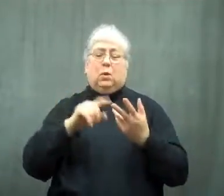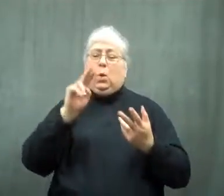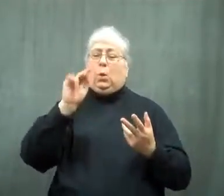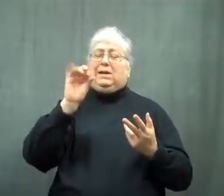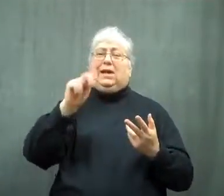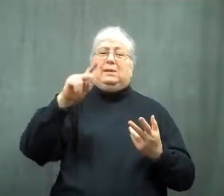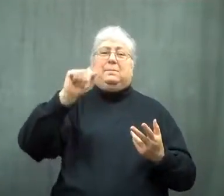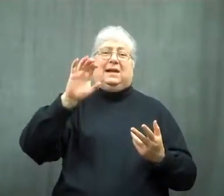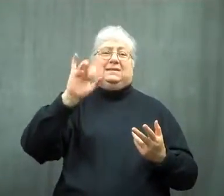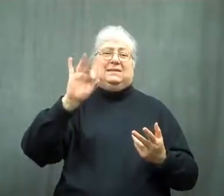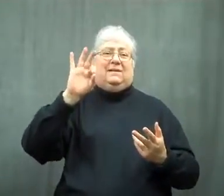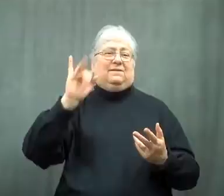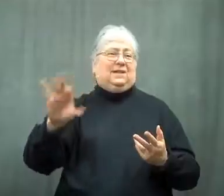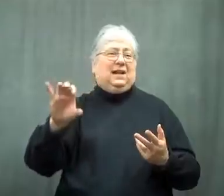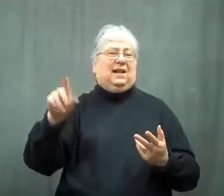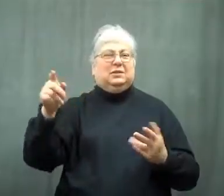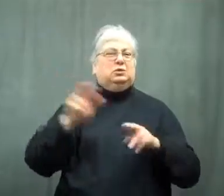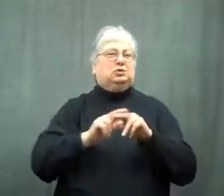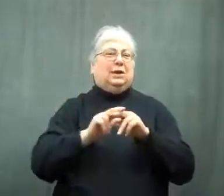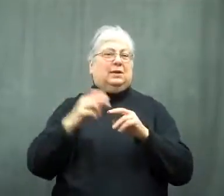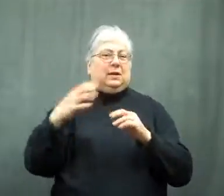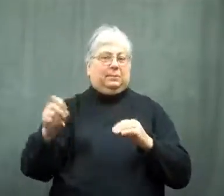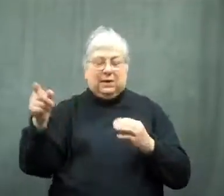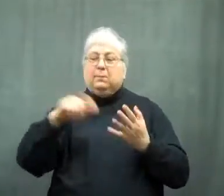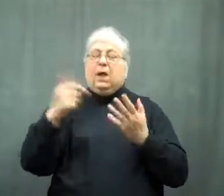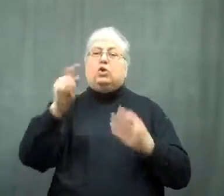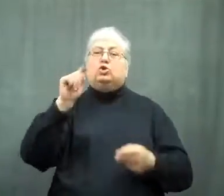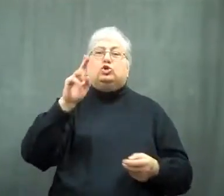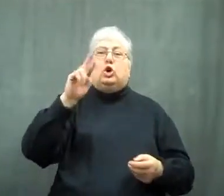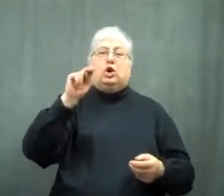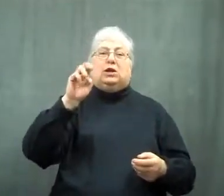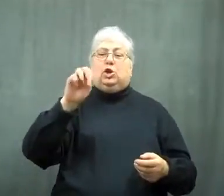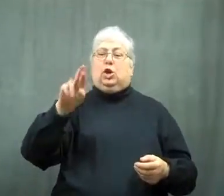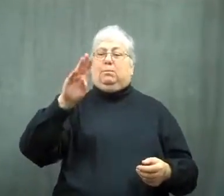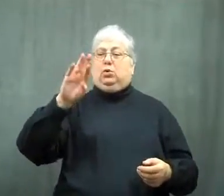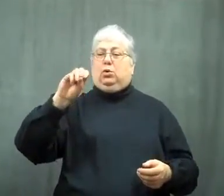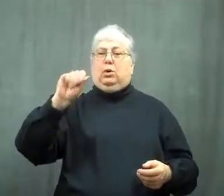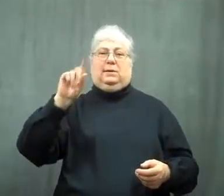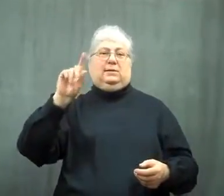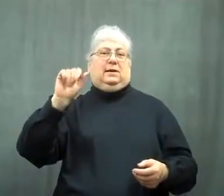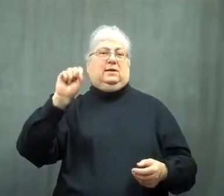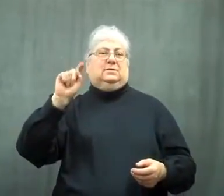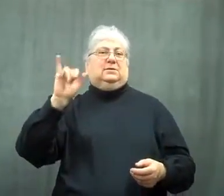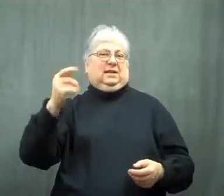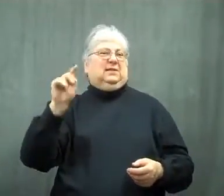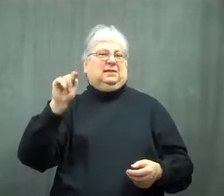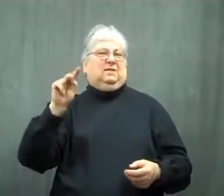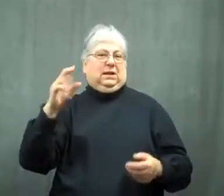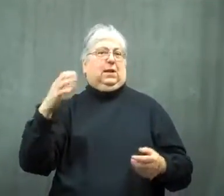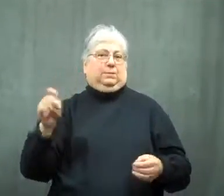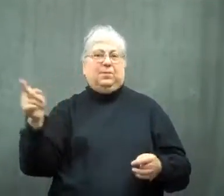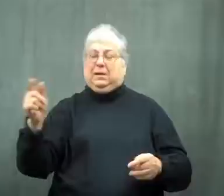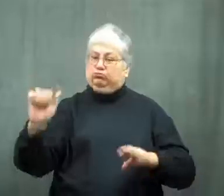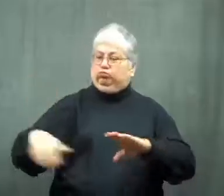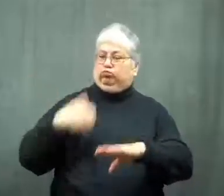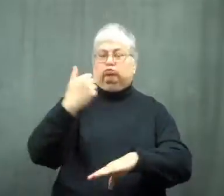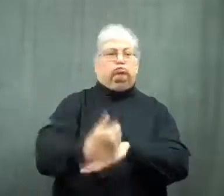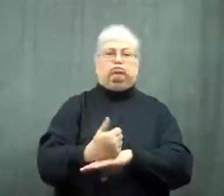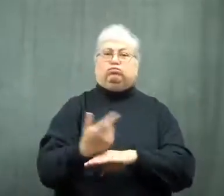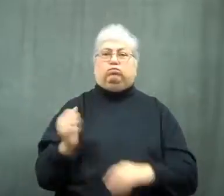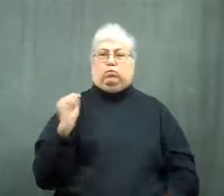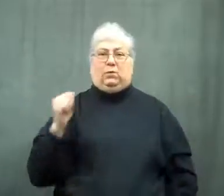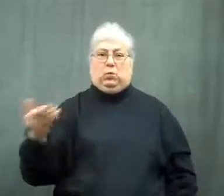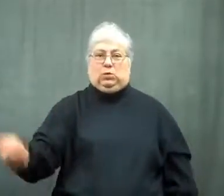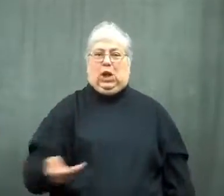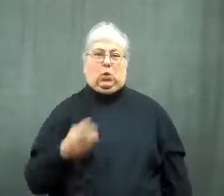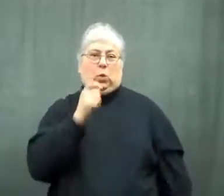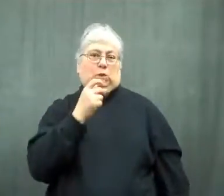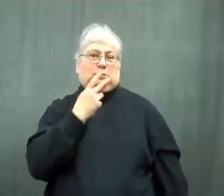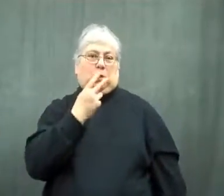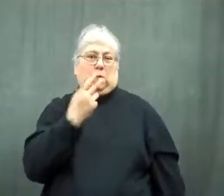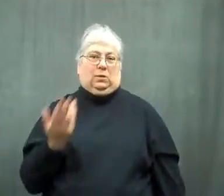Union Pacific and Turner Broadcasting instituted policies against hiring smokers.